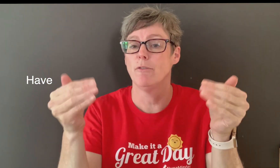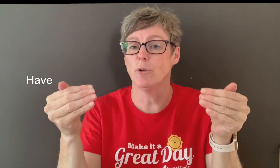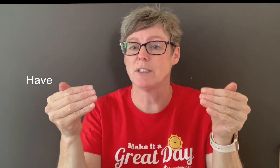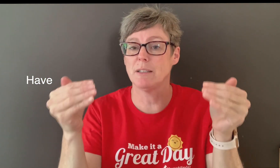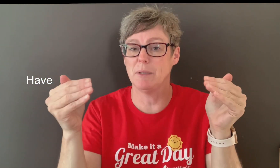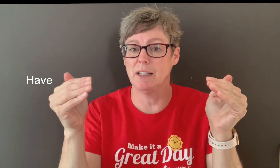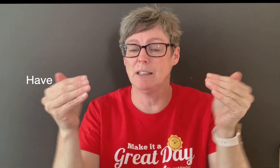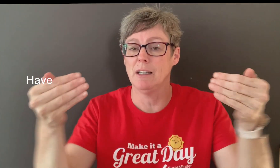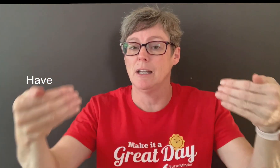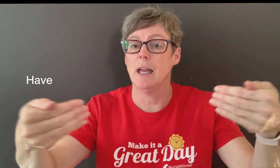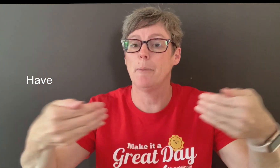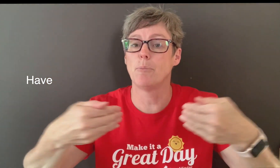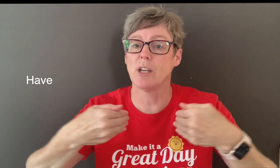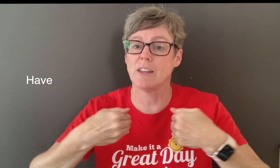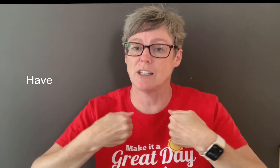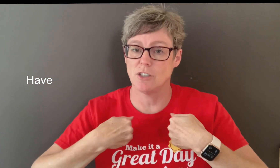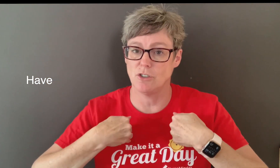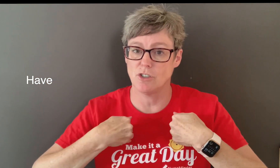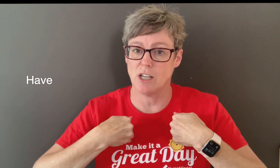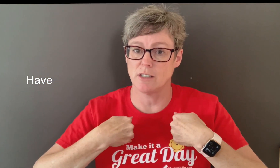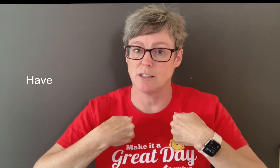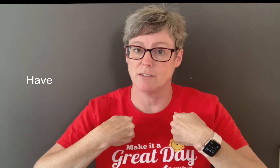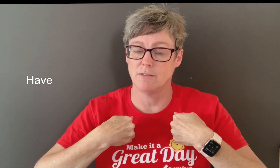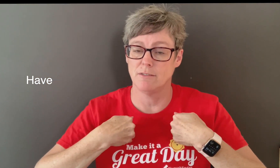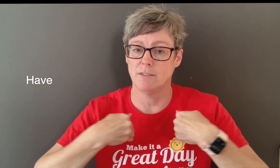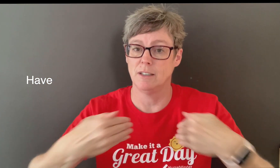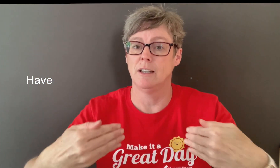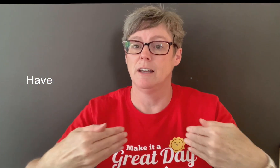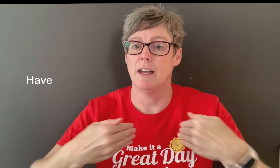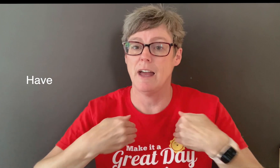folding them in and bringing that to your chest.